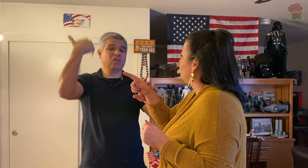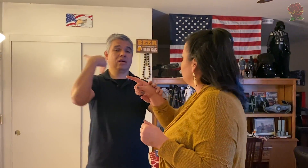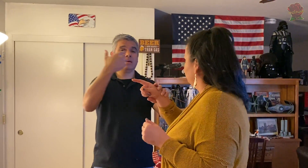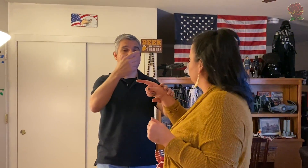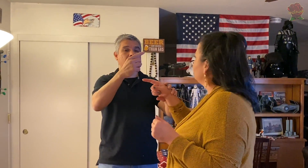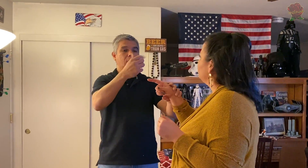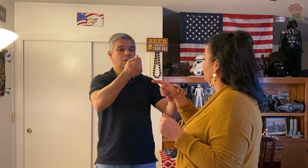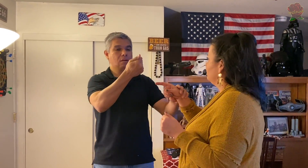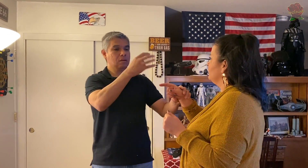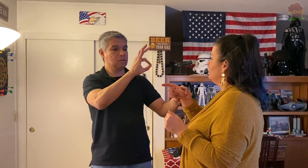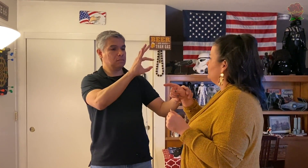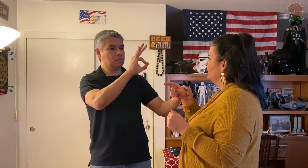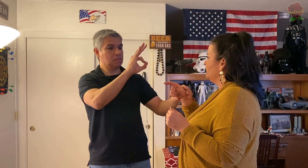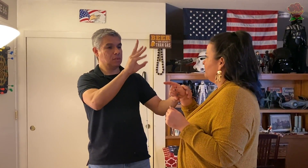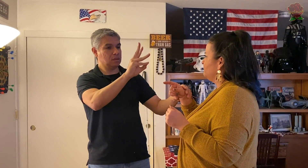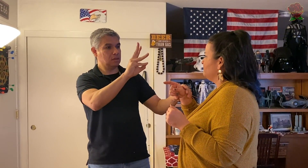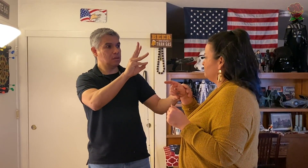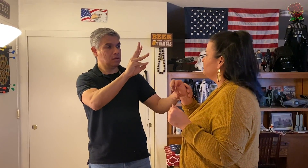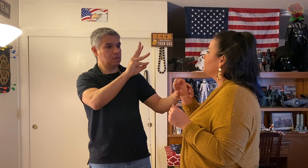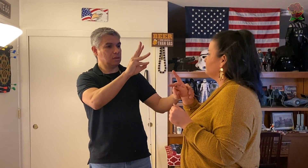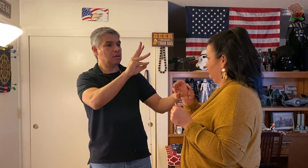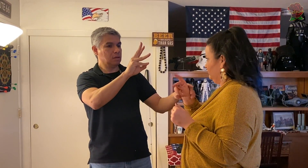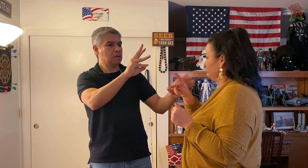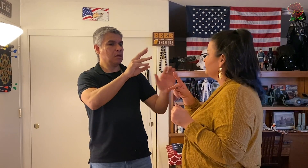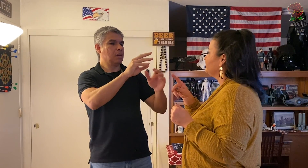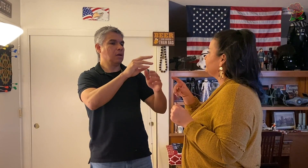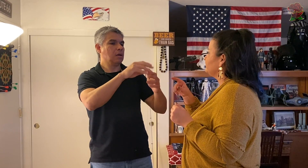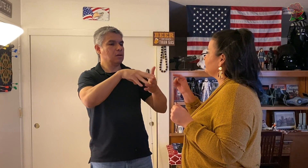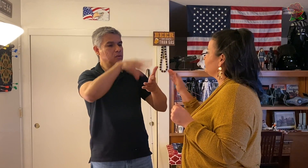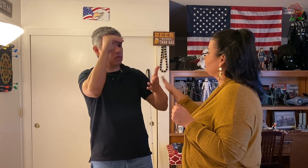That's from back in 1996. -Ok.